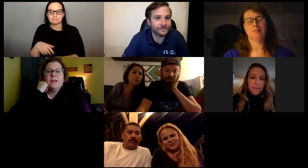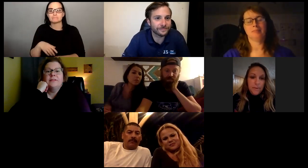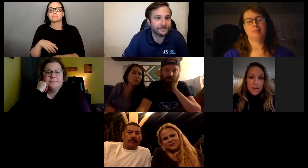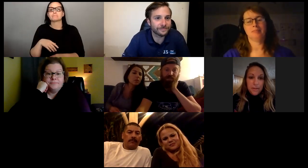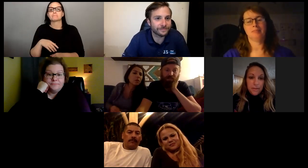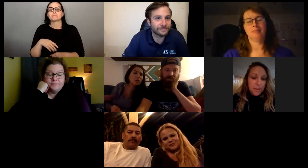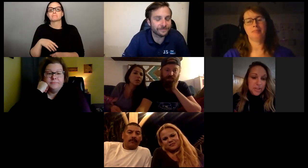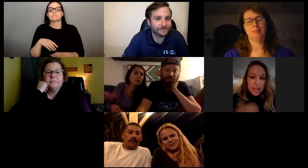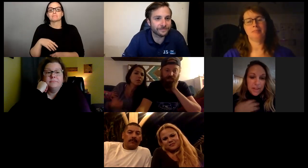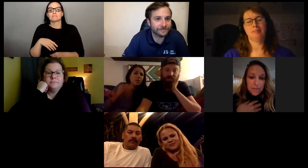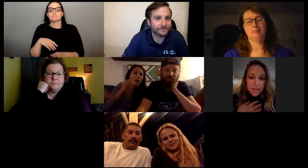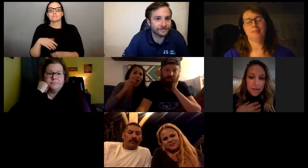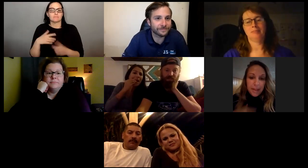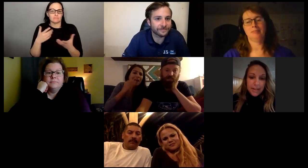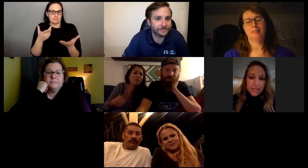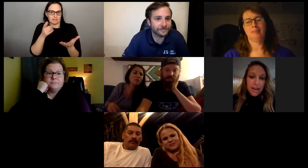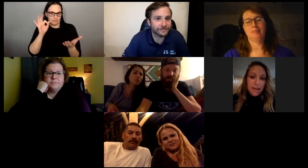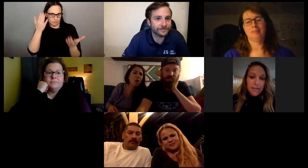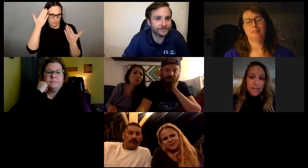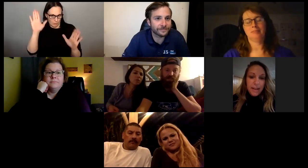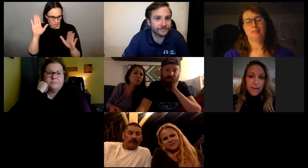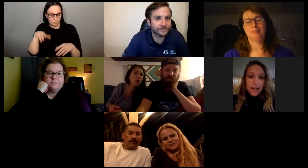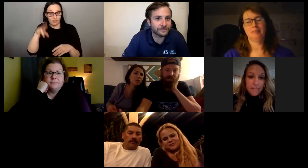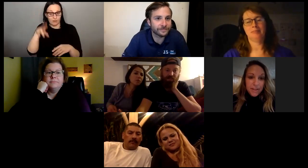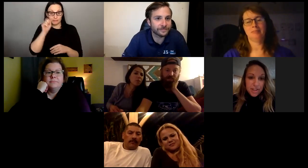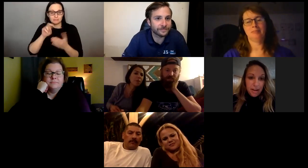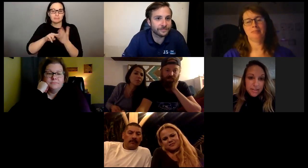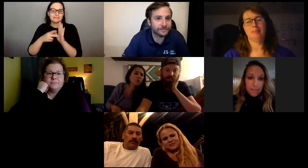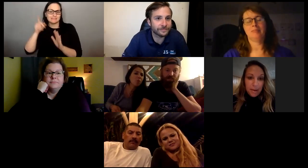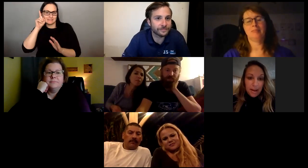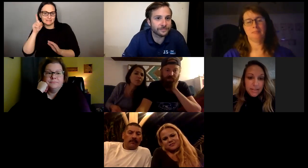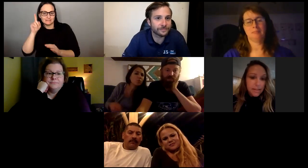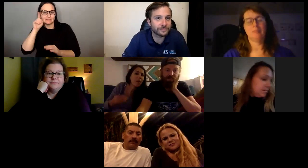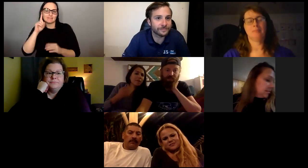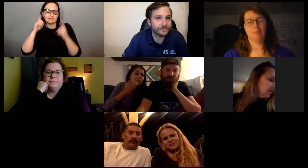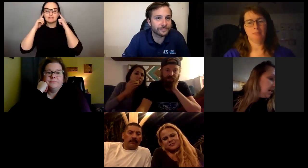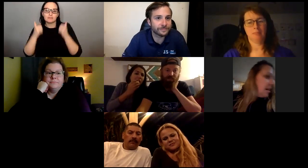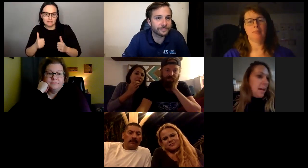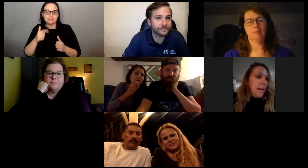for you those of you that don't know that is uh hearing and vision loss